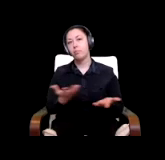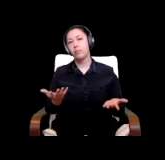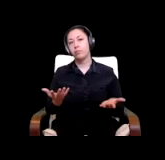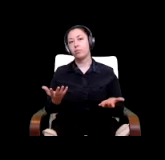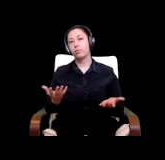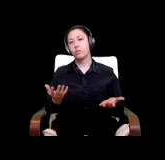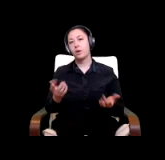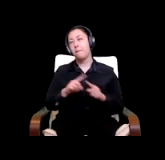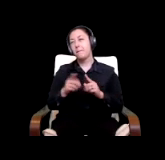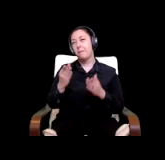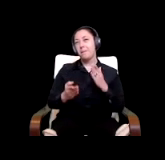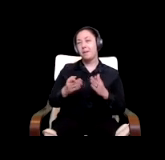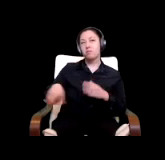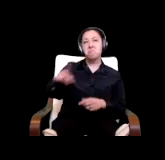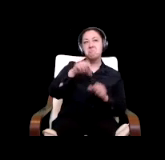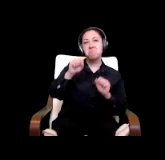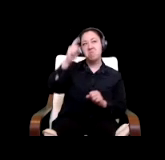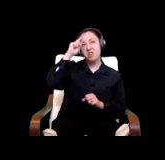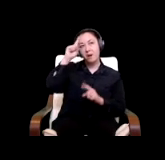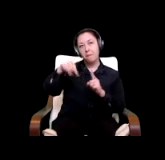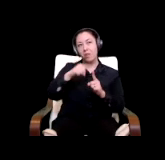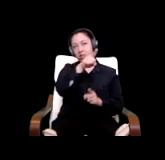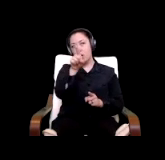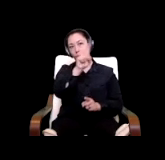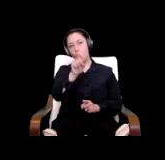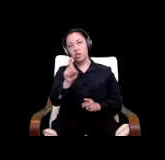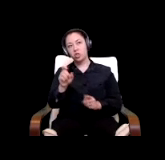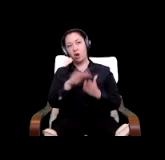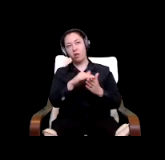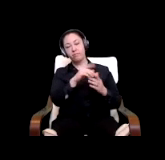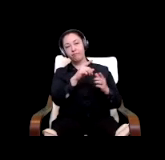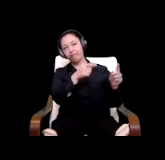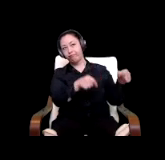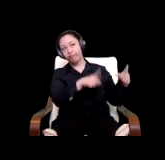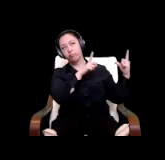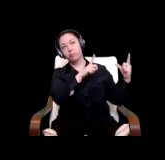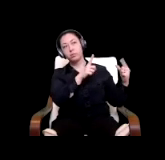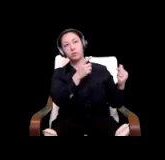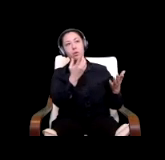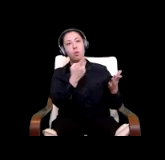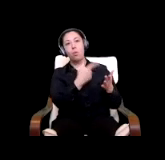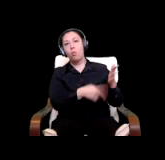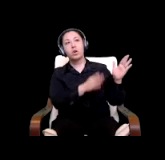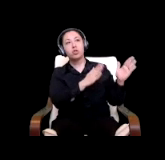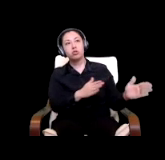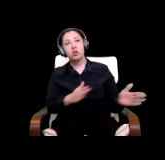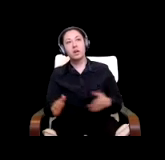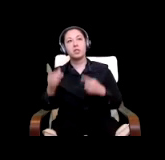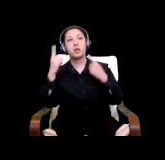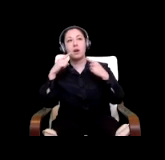about or strategies when working with students with CHARGE. And what resources you wish you